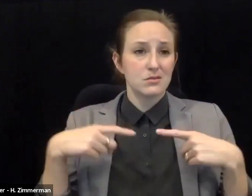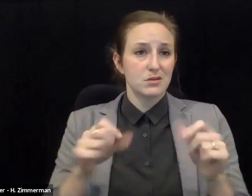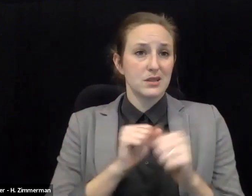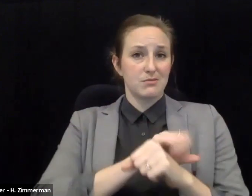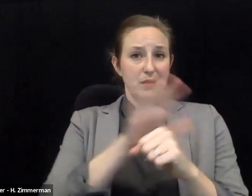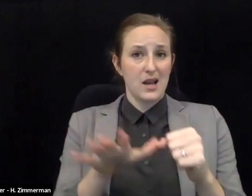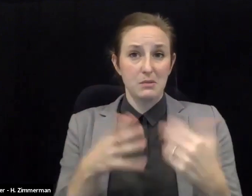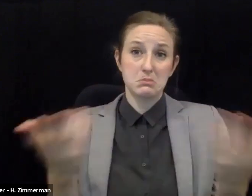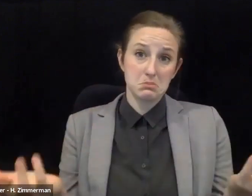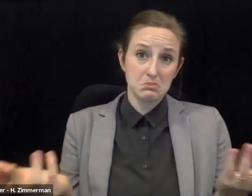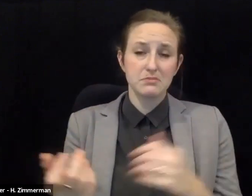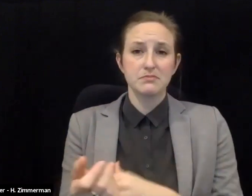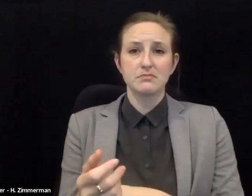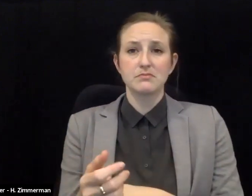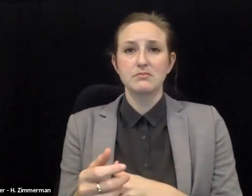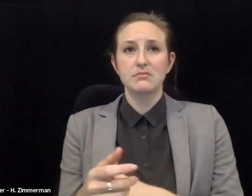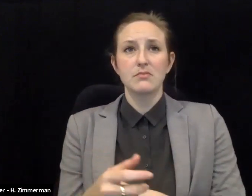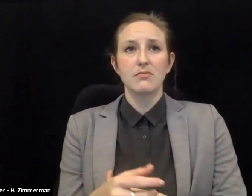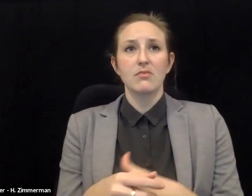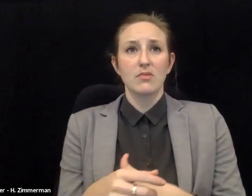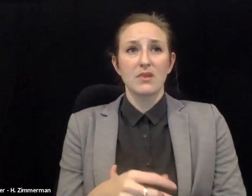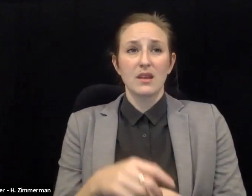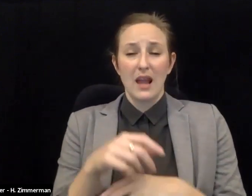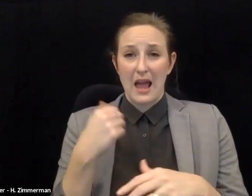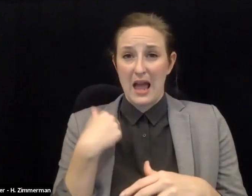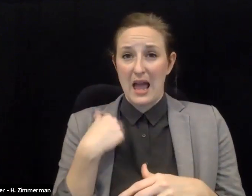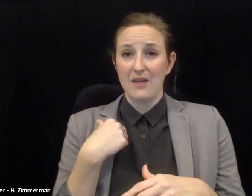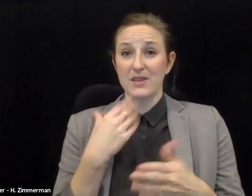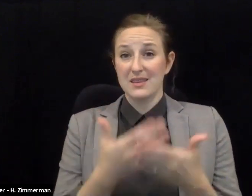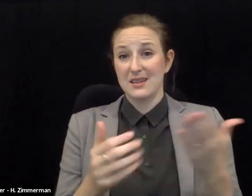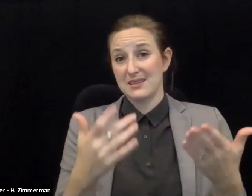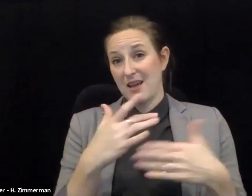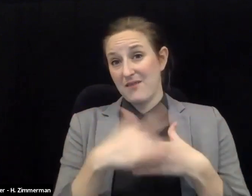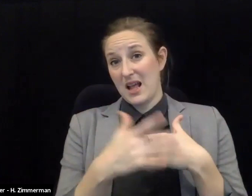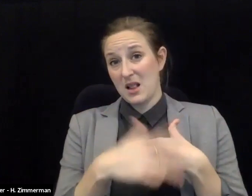I having content be available asynchronously definitely benefit because it meant that they